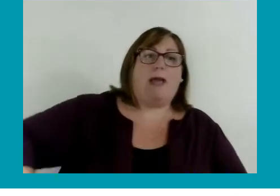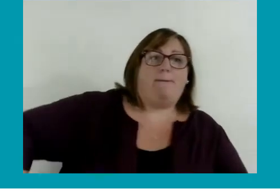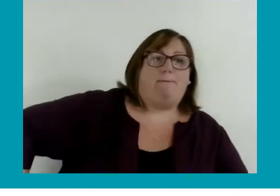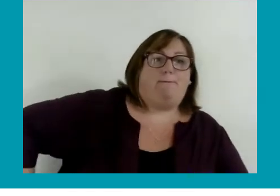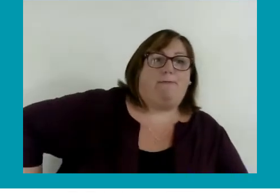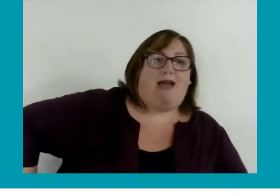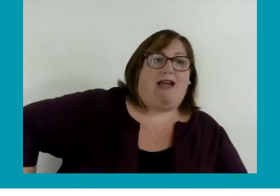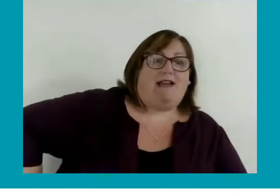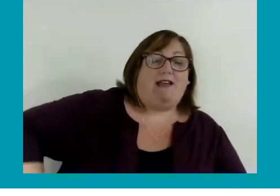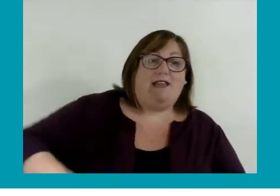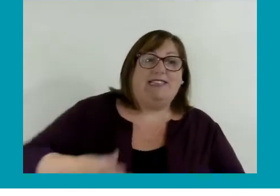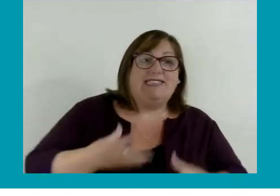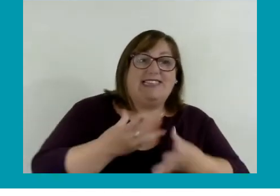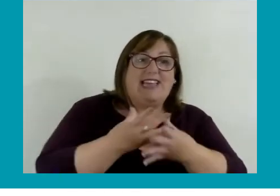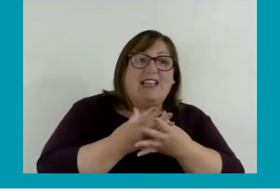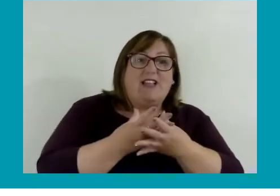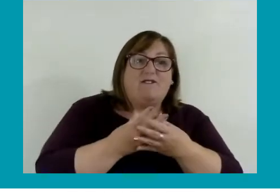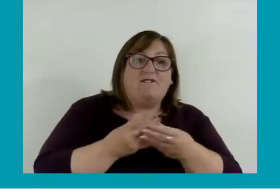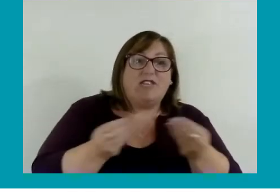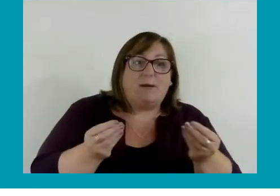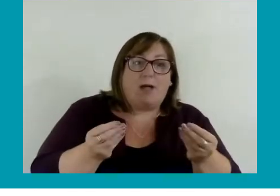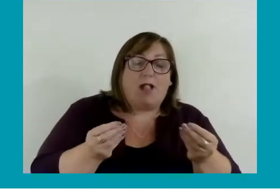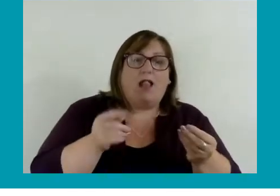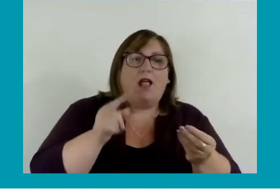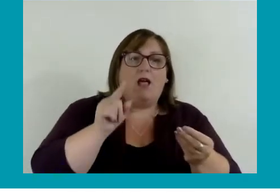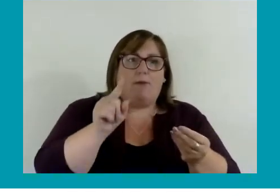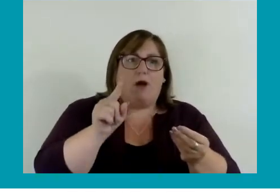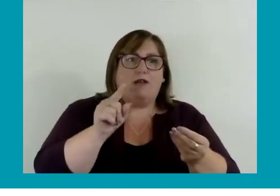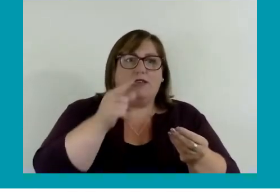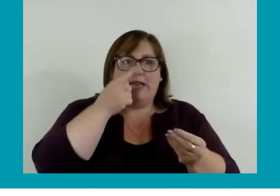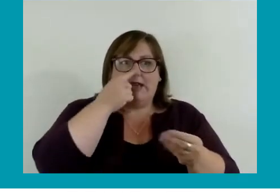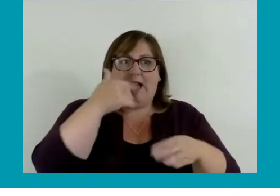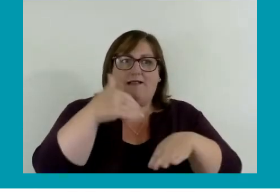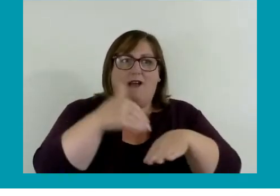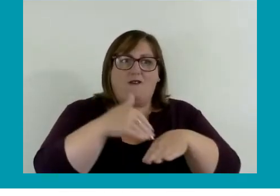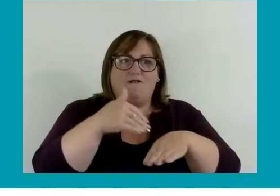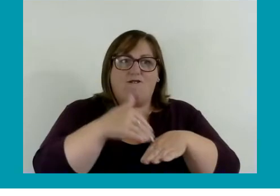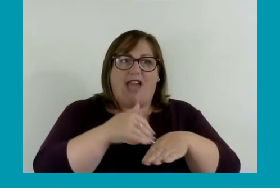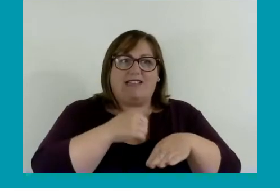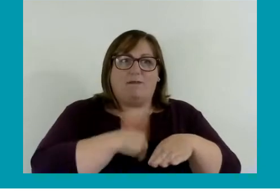it means it can trigger any of my other conditions it can mean that my speech goes